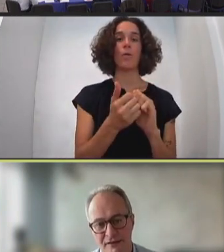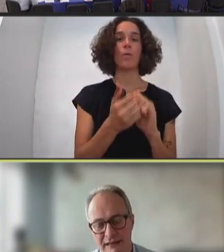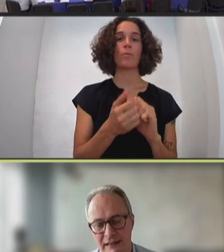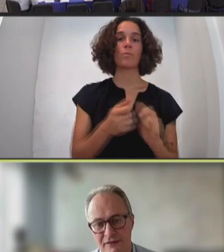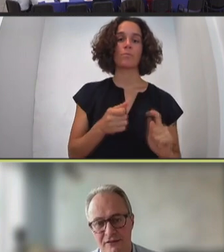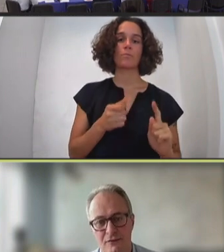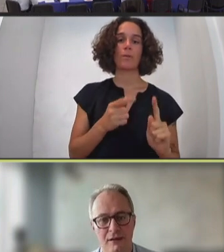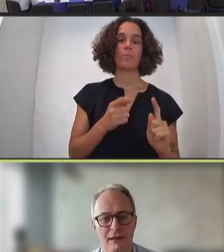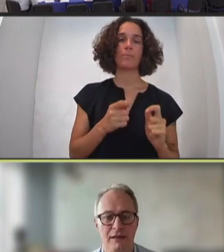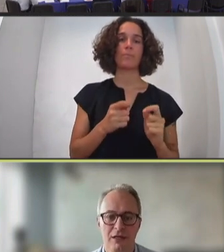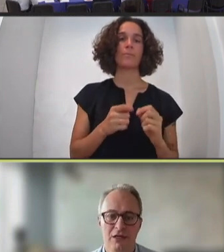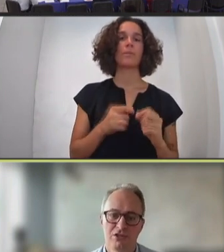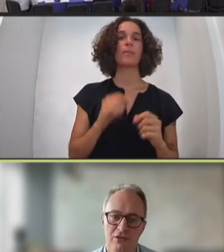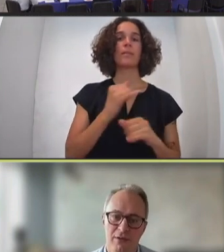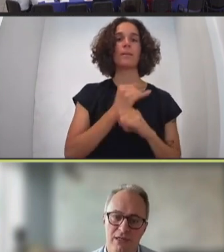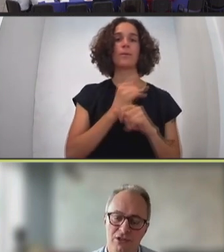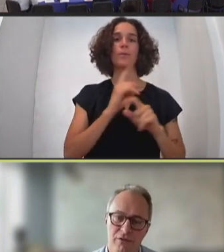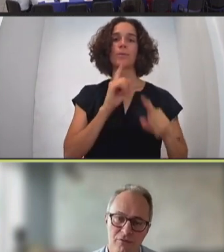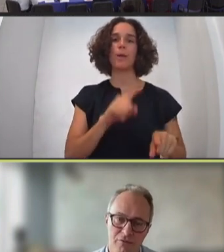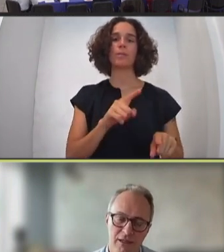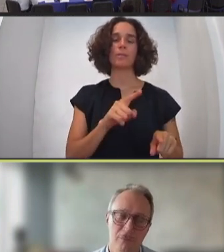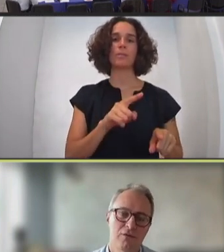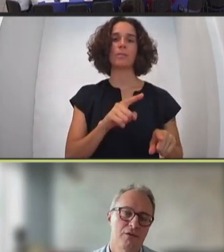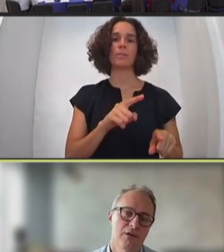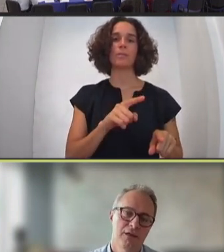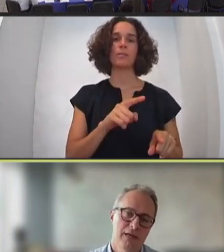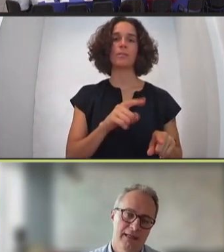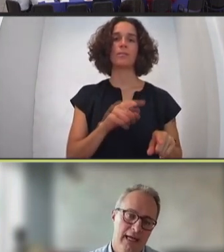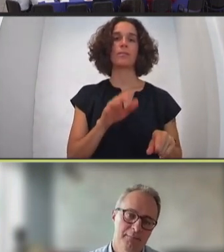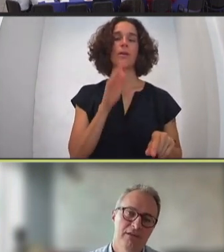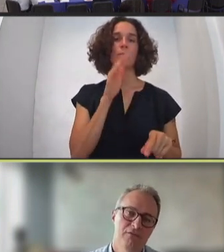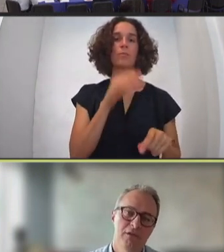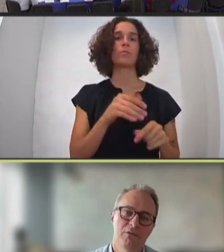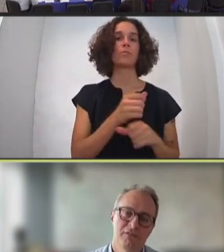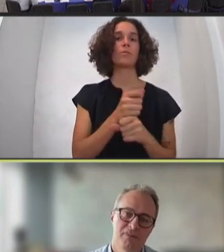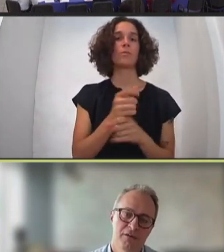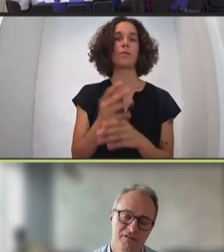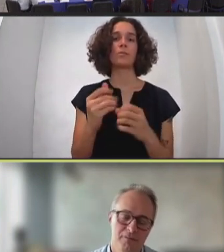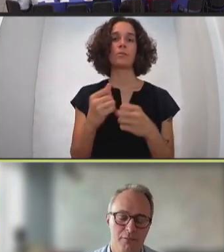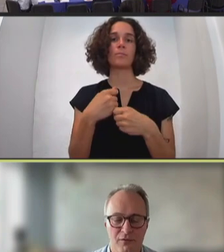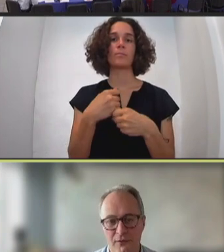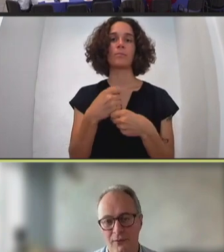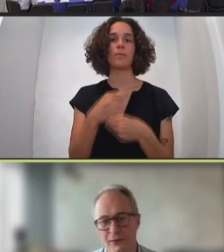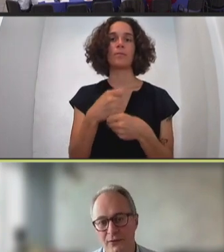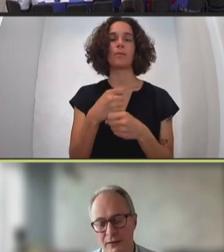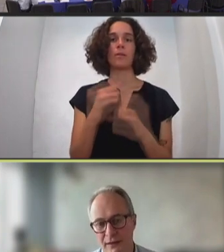that leads to the generation of effector adaptive immune response, in particular